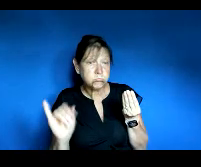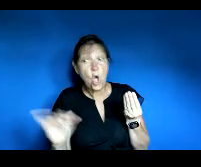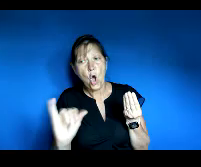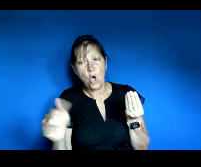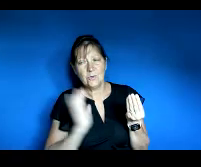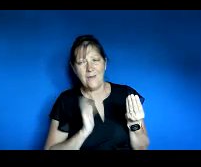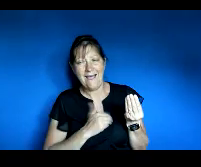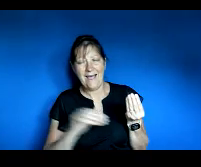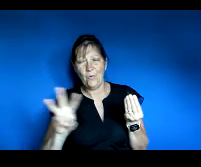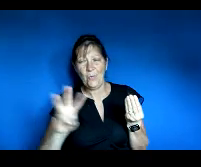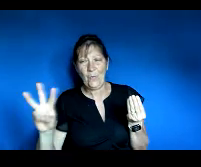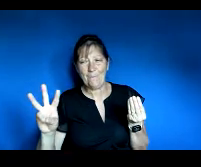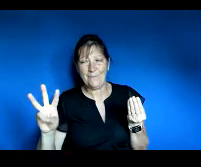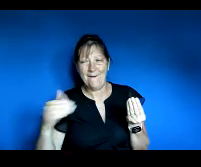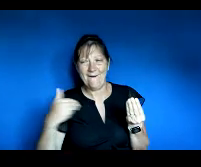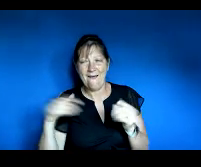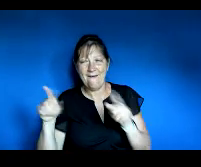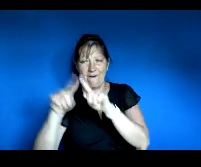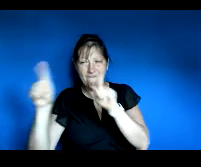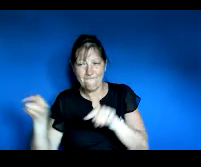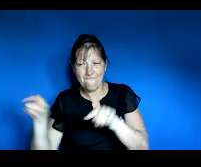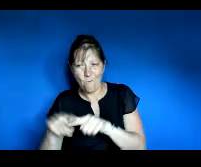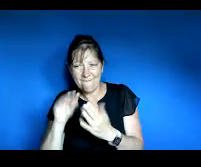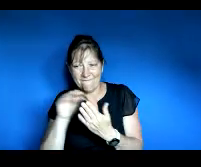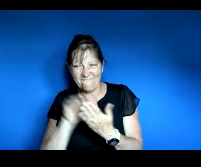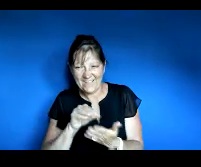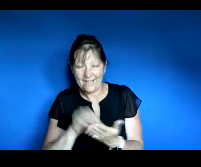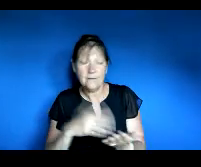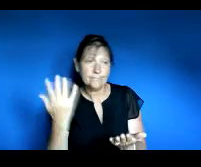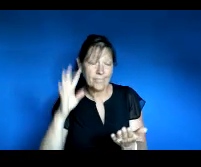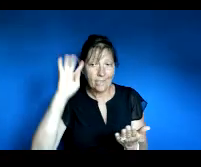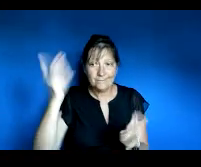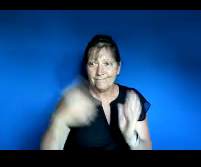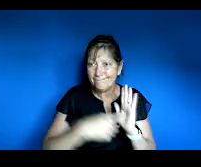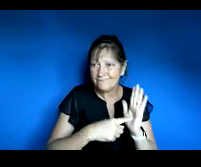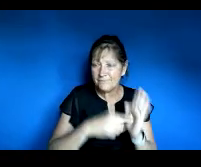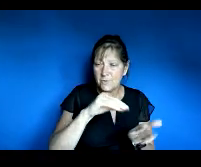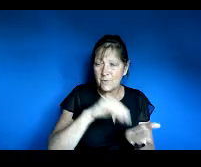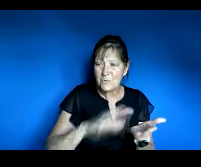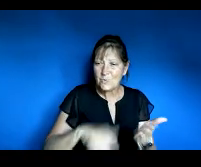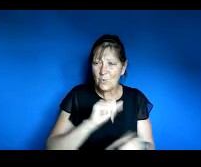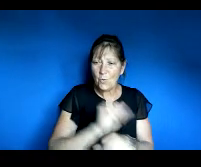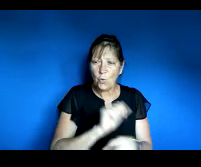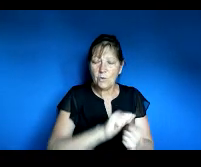so we have come up with forms that can be filled out. For example, if a student is working with a therapist or a psychiatrist or a physician,